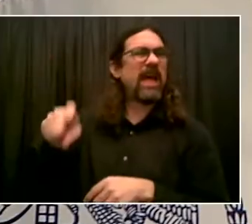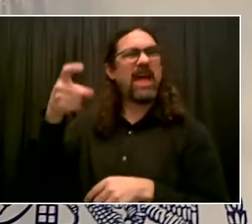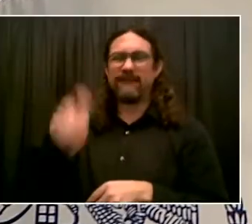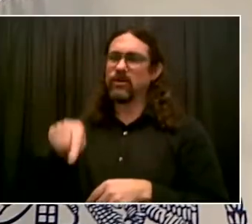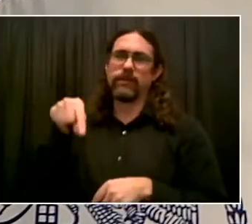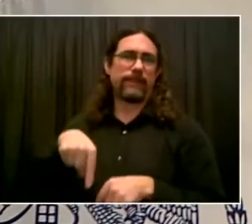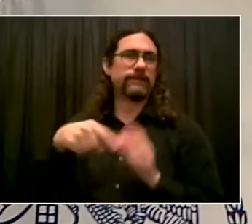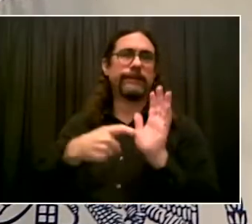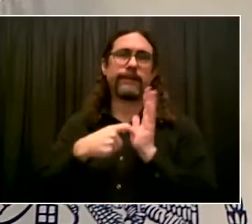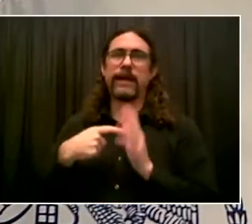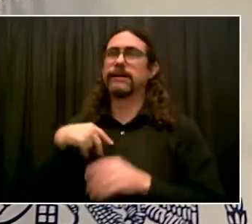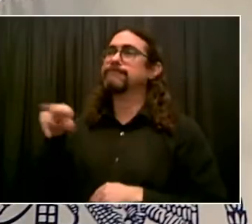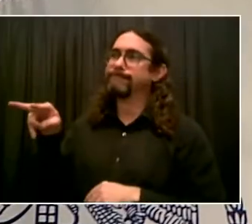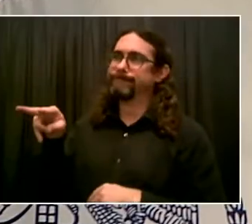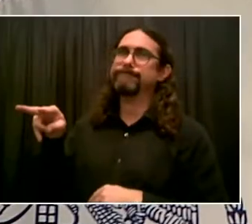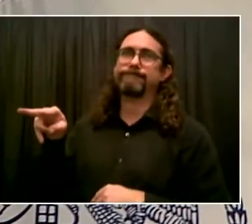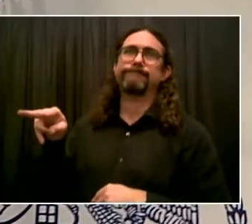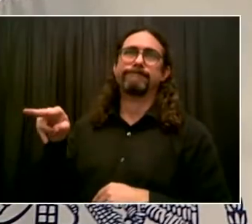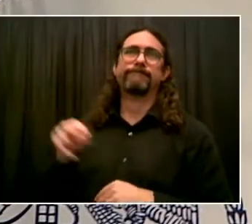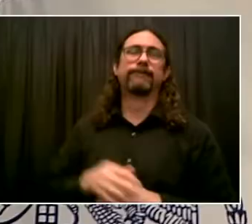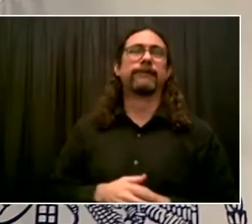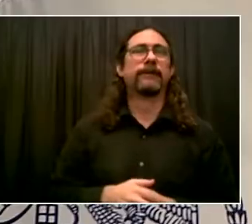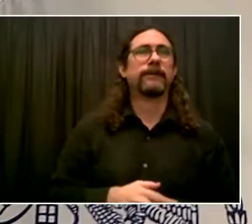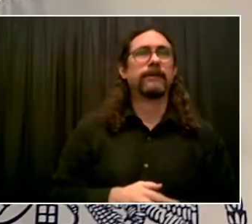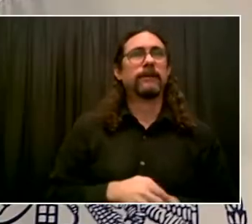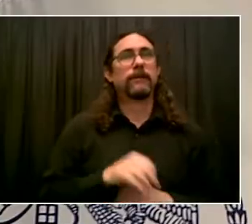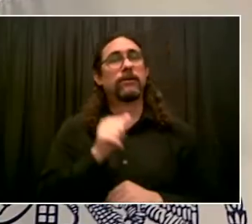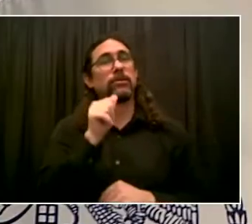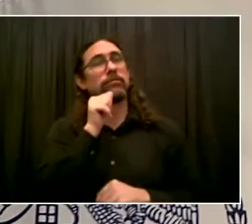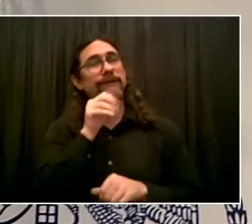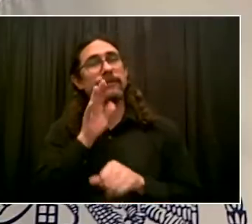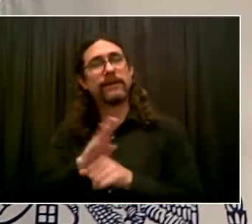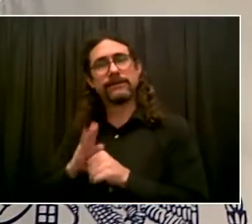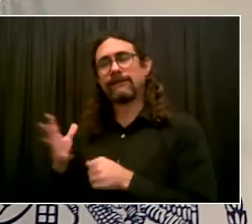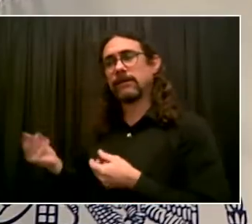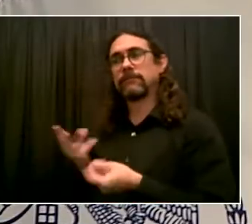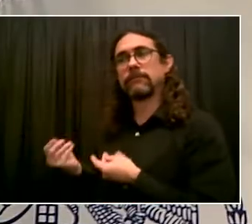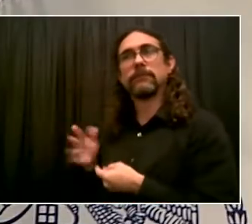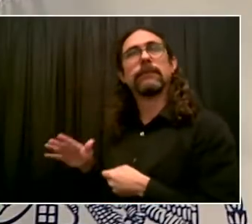CONVERSATIONS OVER MONTHS WITH PRIVATE SECTOR EMPLOYERS, WHAT